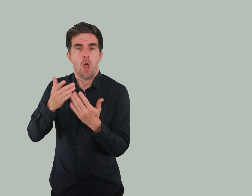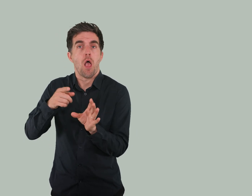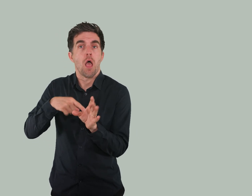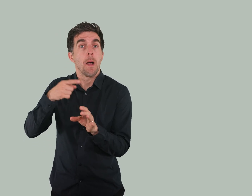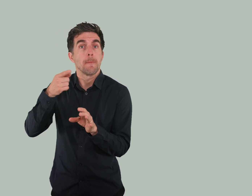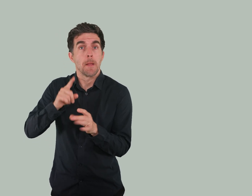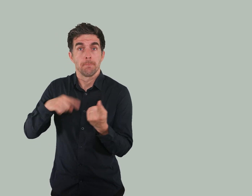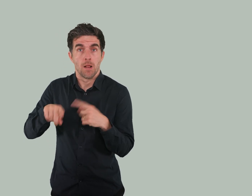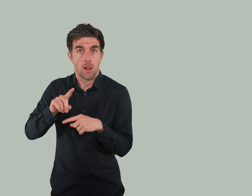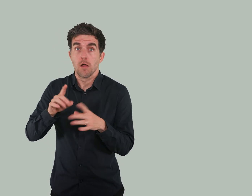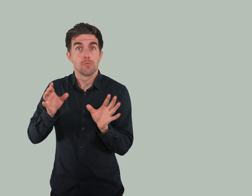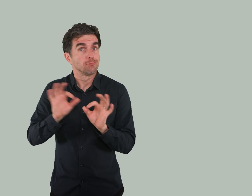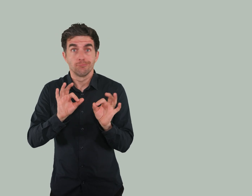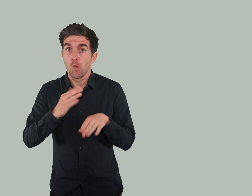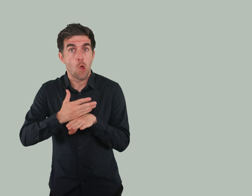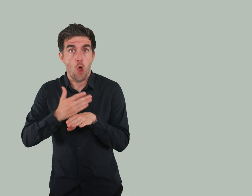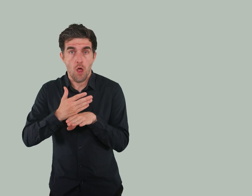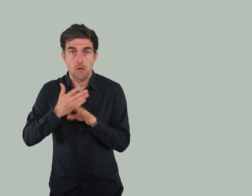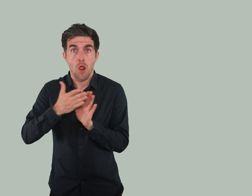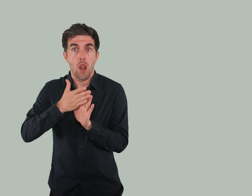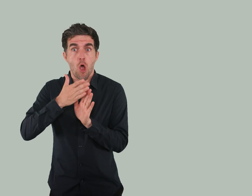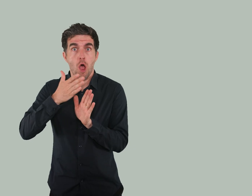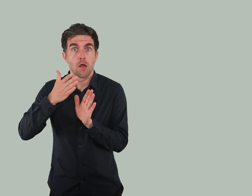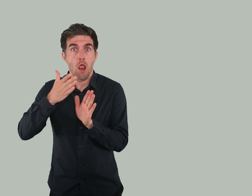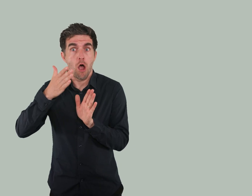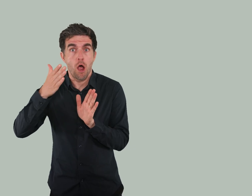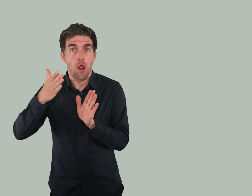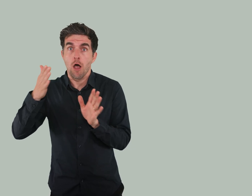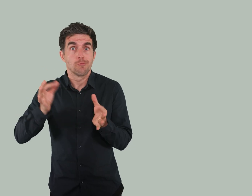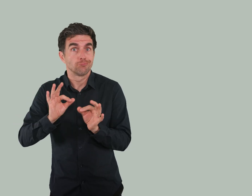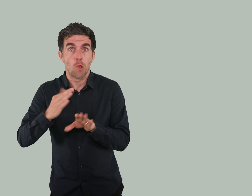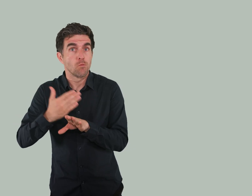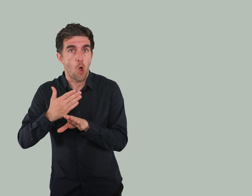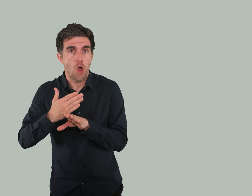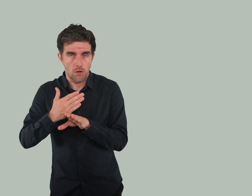more young people are spending longer out of work.